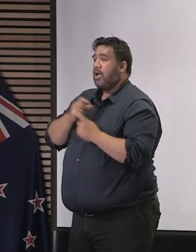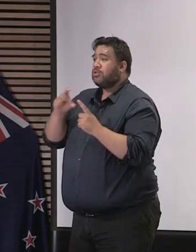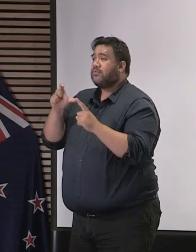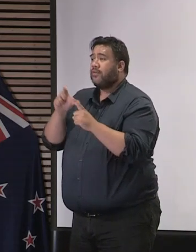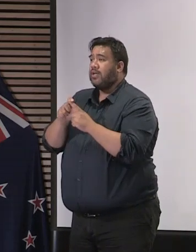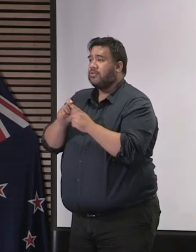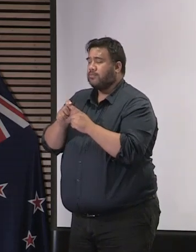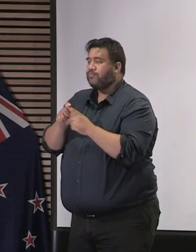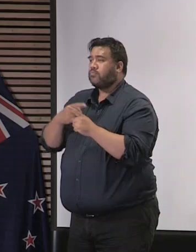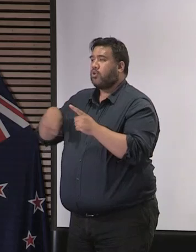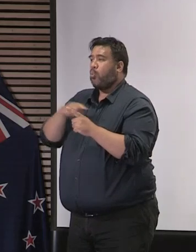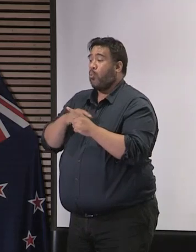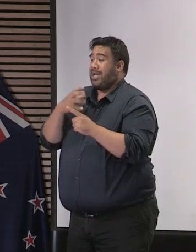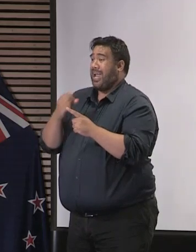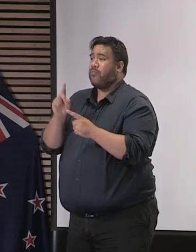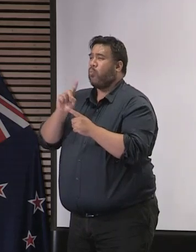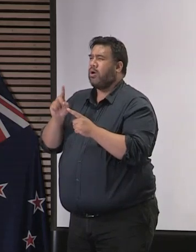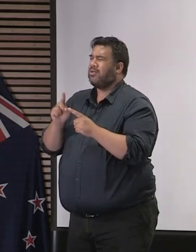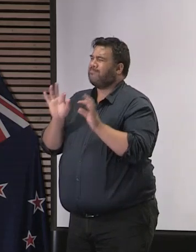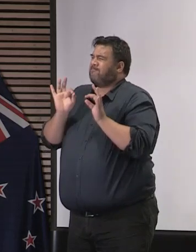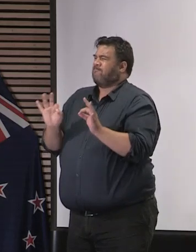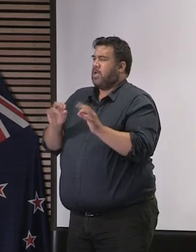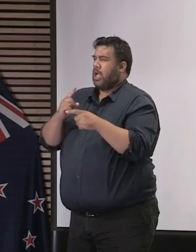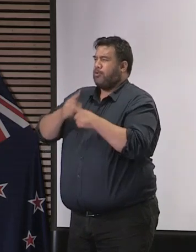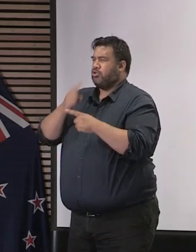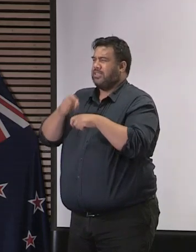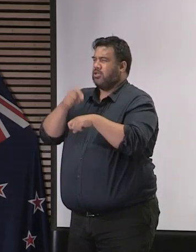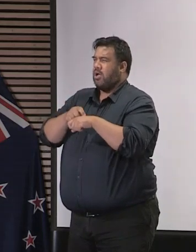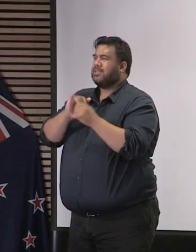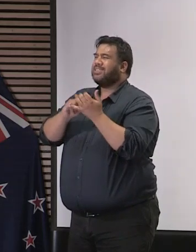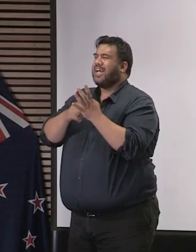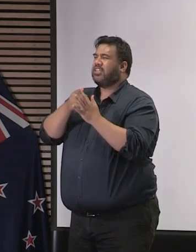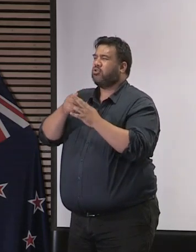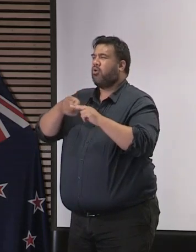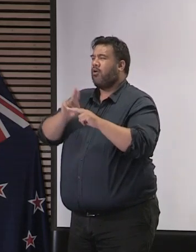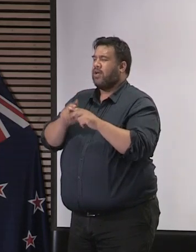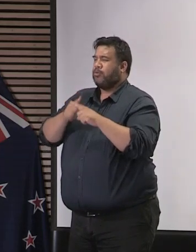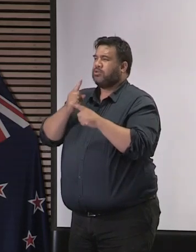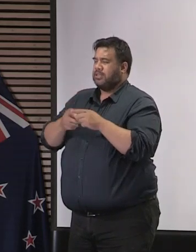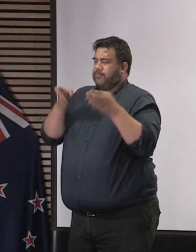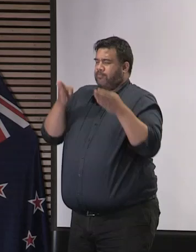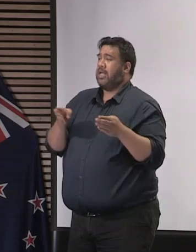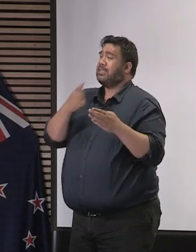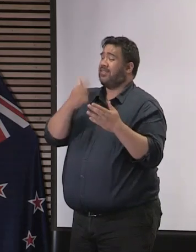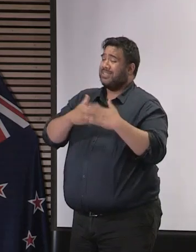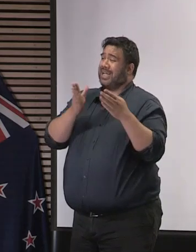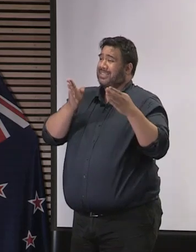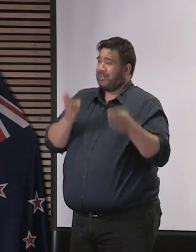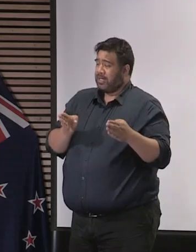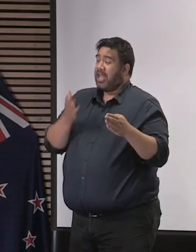support you. Finally, yesterday the Minister of Civil Defence extended the state of national emergency